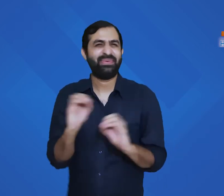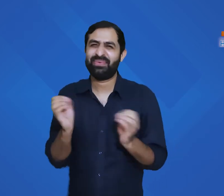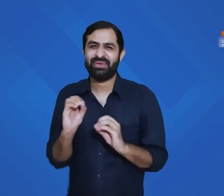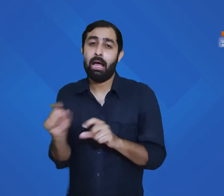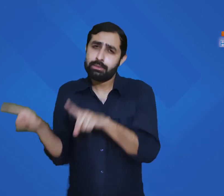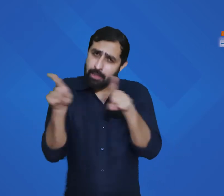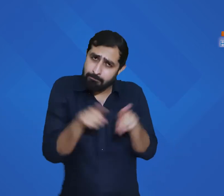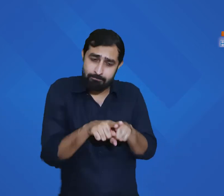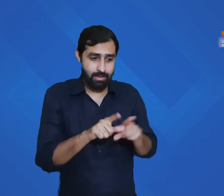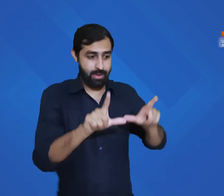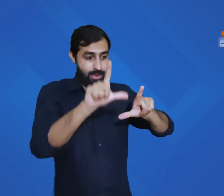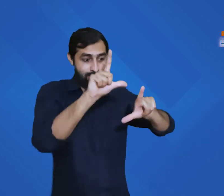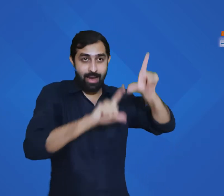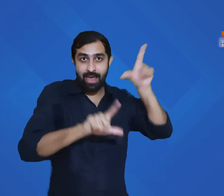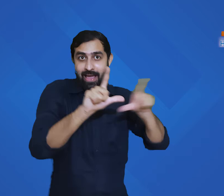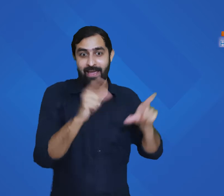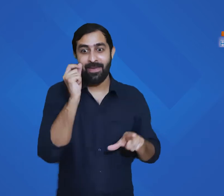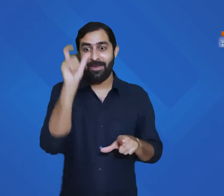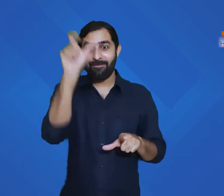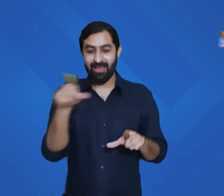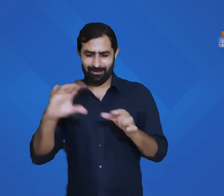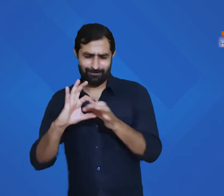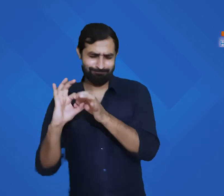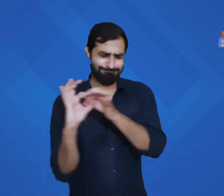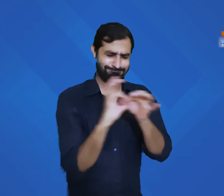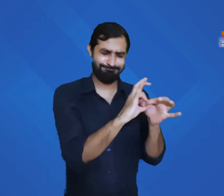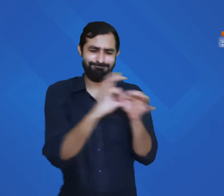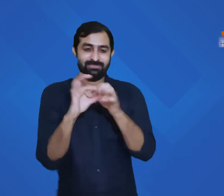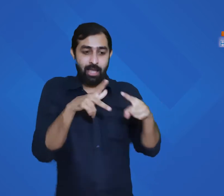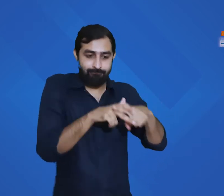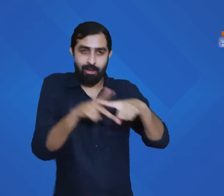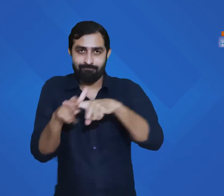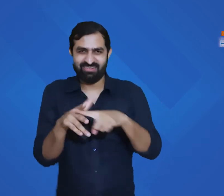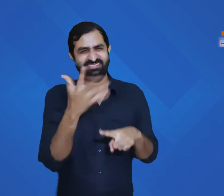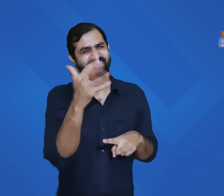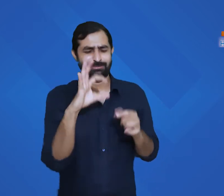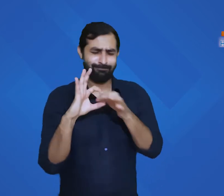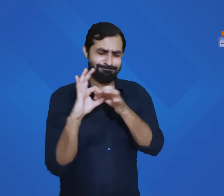Similarly, we cannot cut off the connect between humans and language.